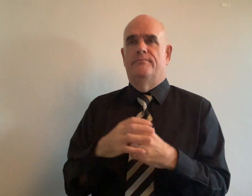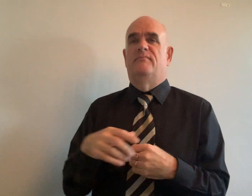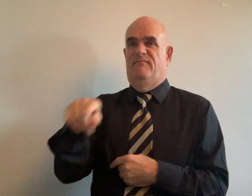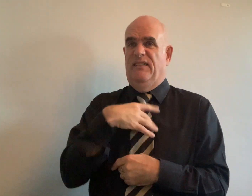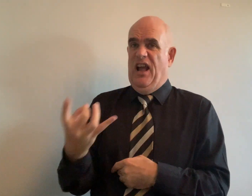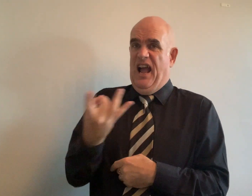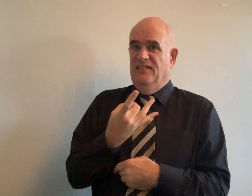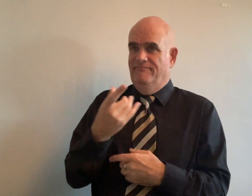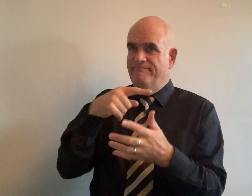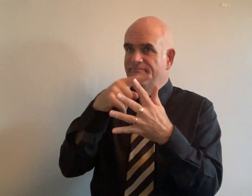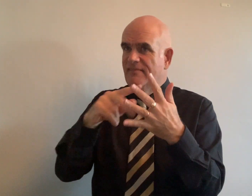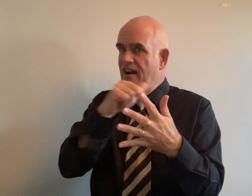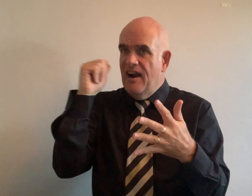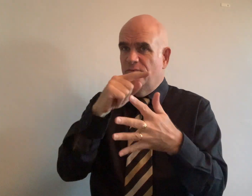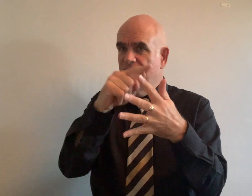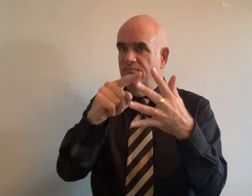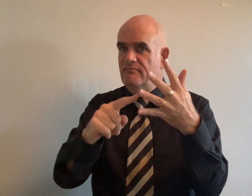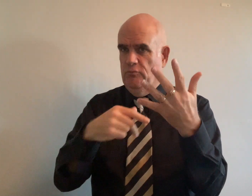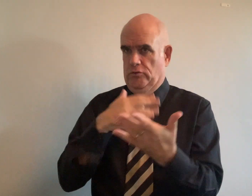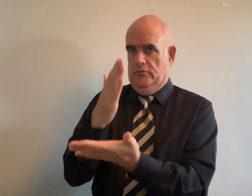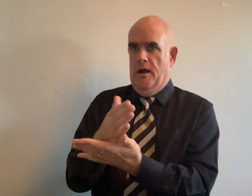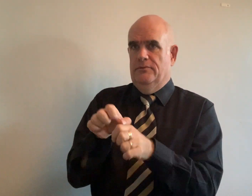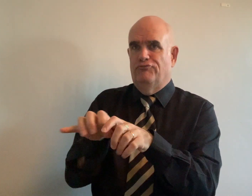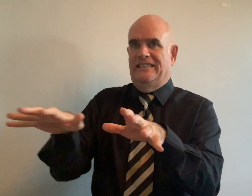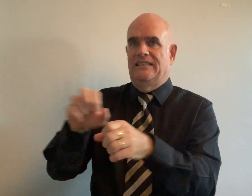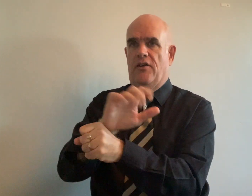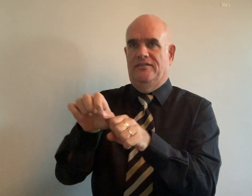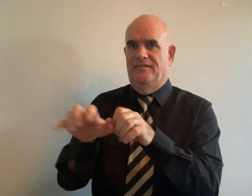unimaginable just a few weeks ago and which have presented a challenge to our